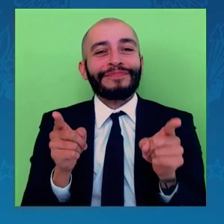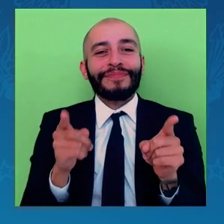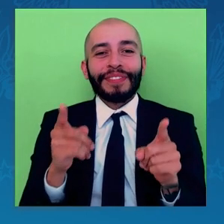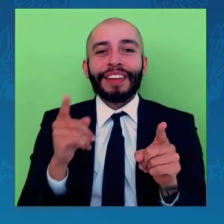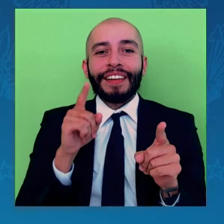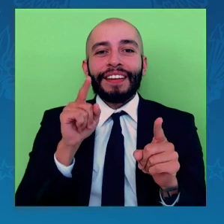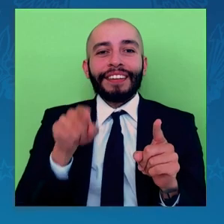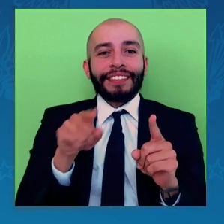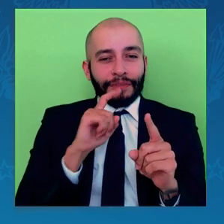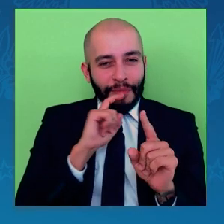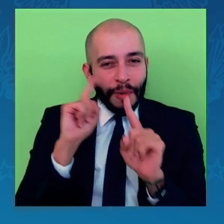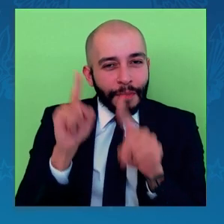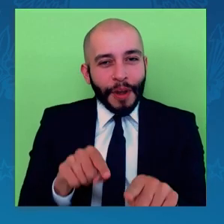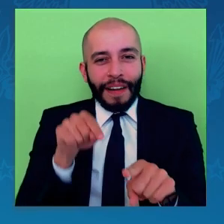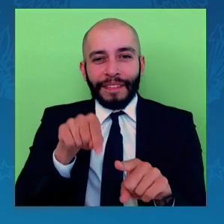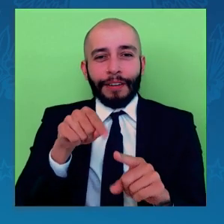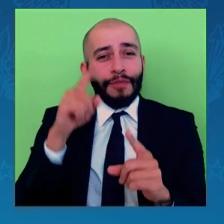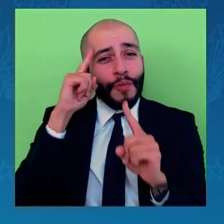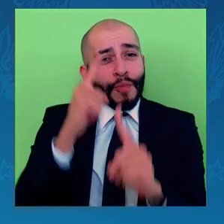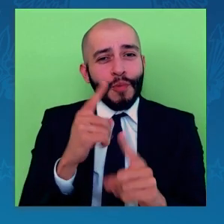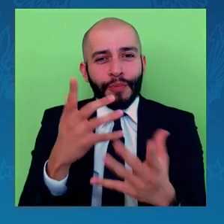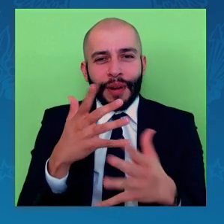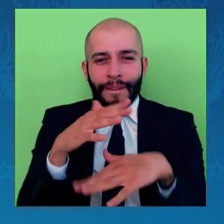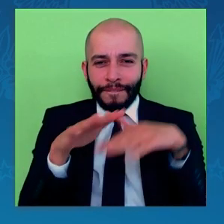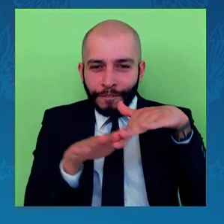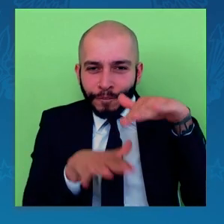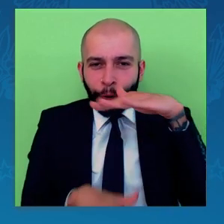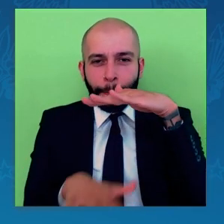to create a more just more equitable society for all.